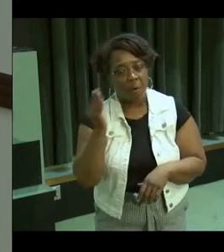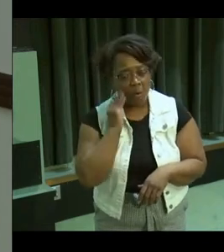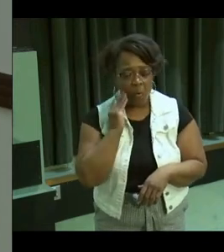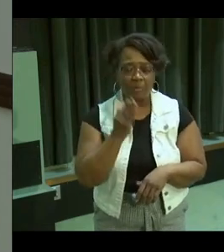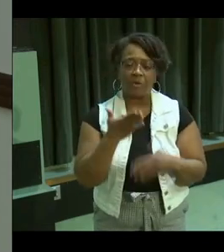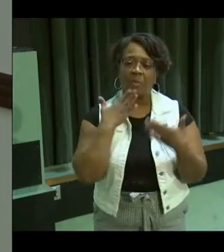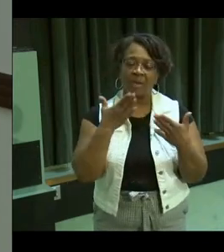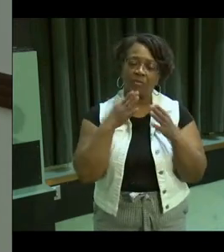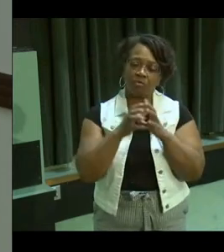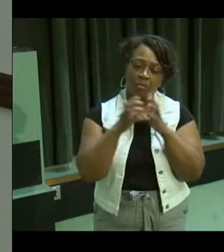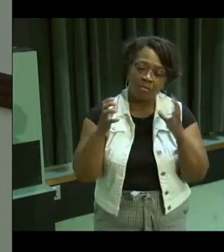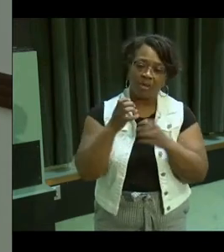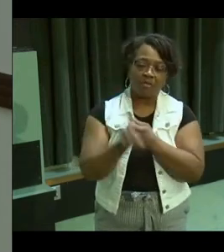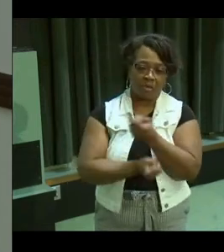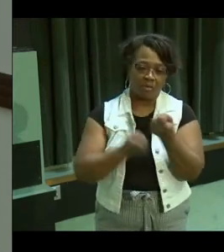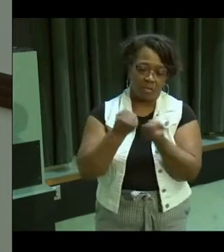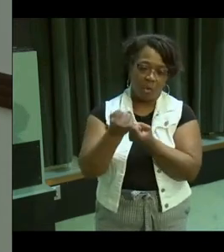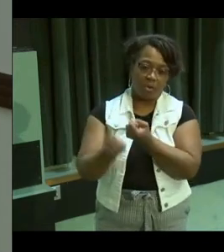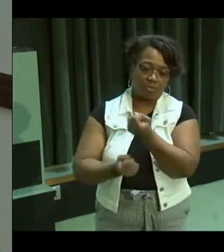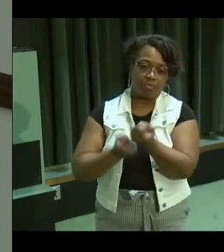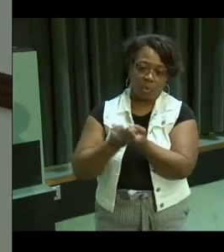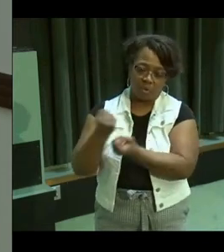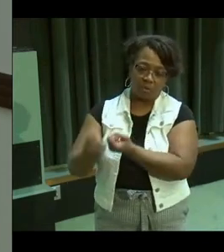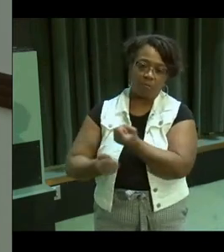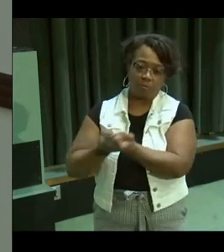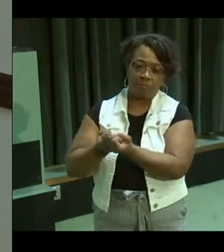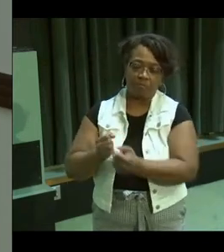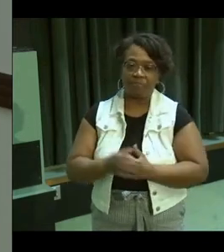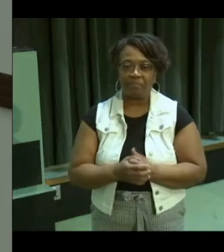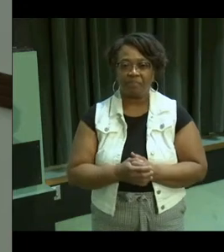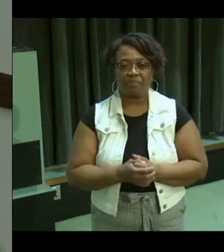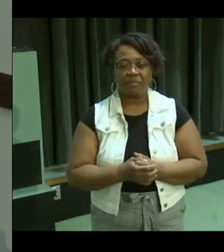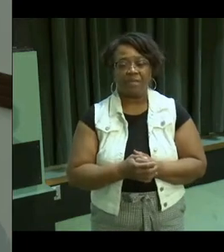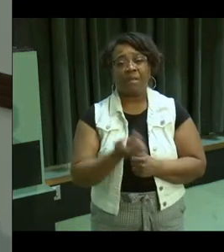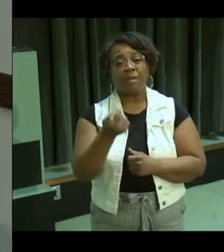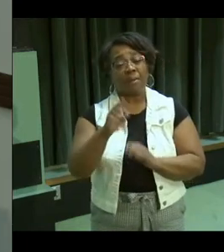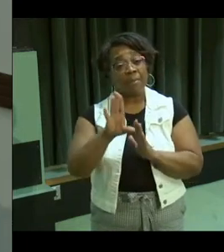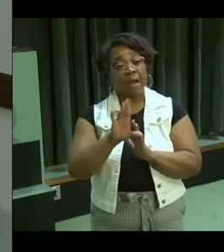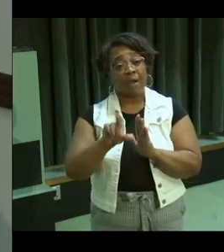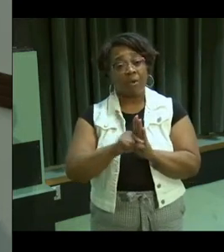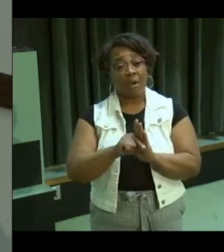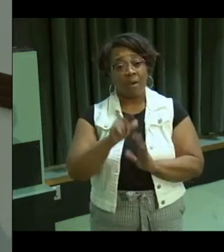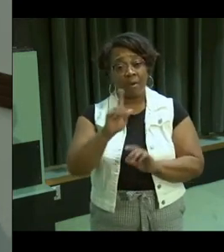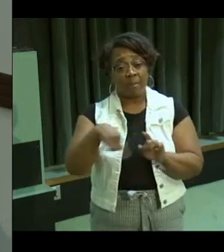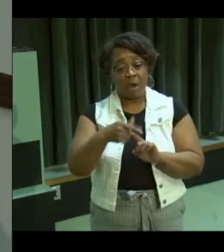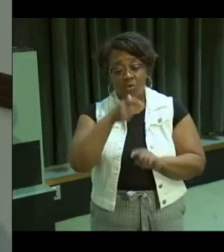you so much for all of that